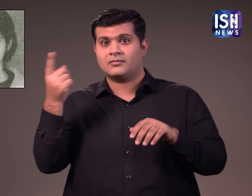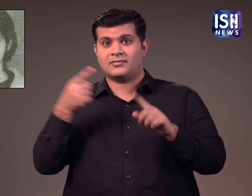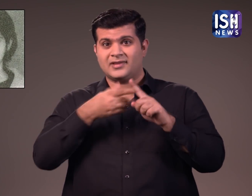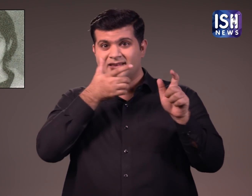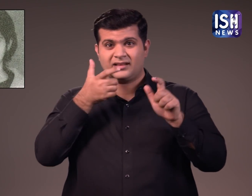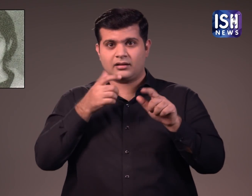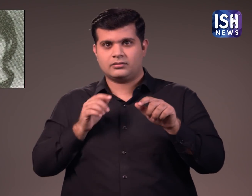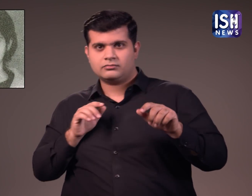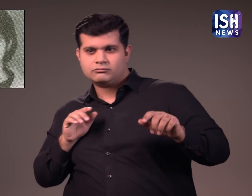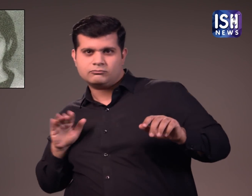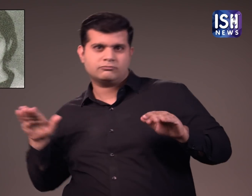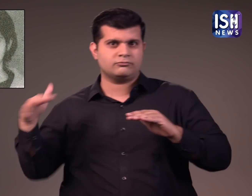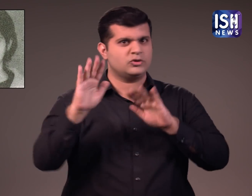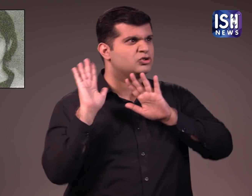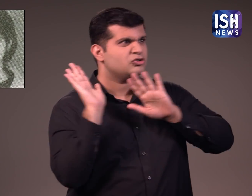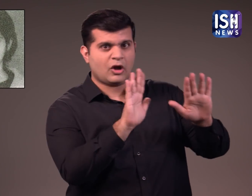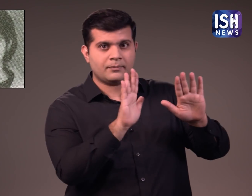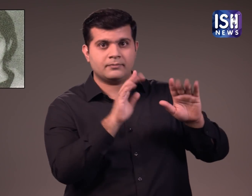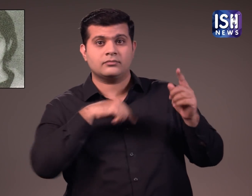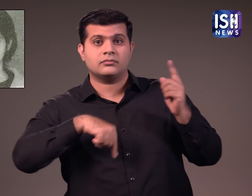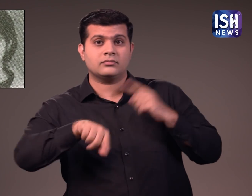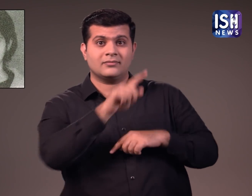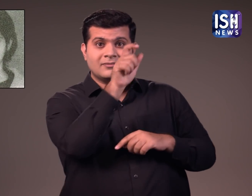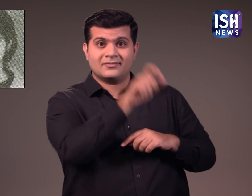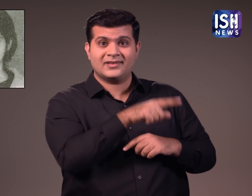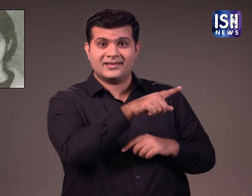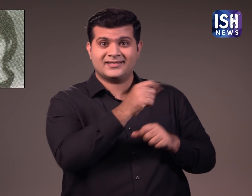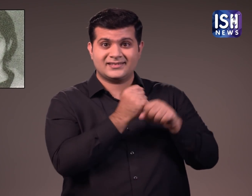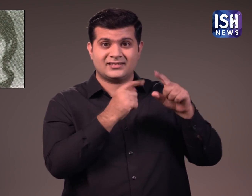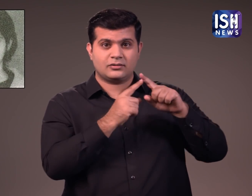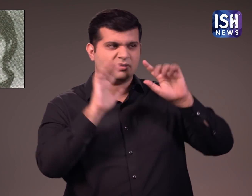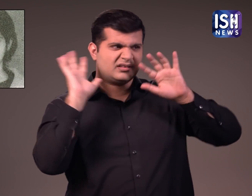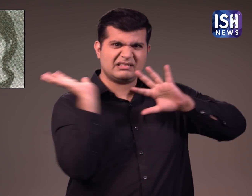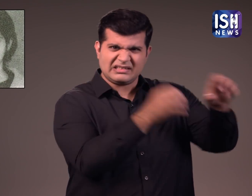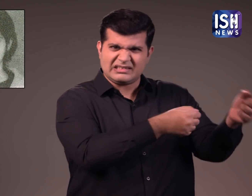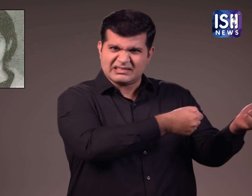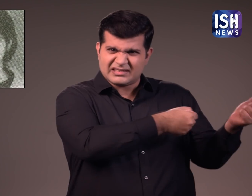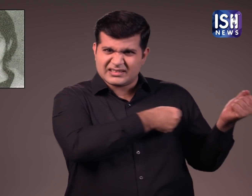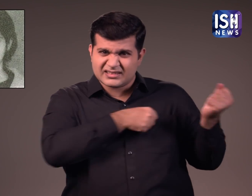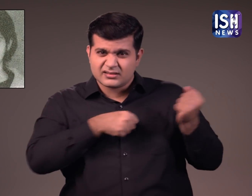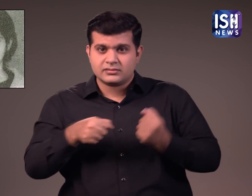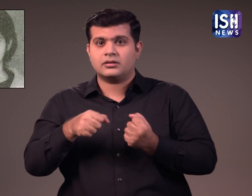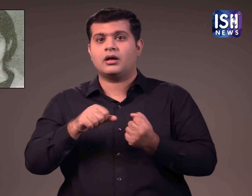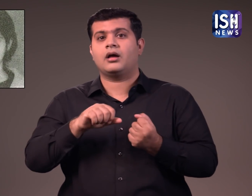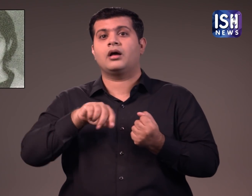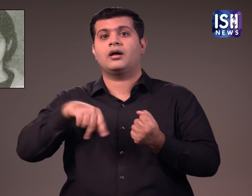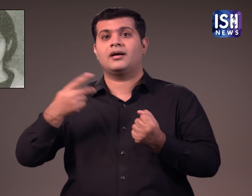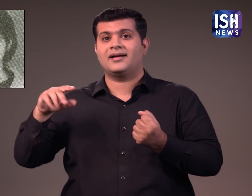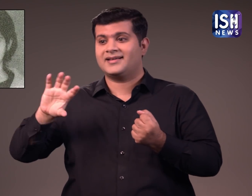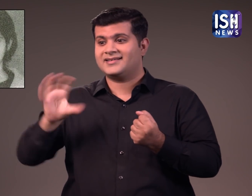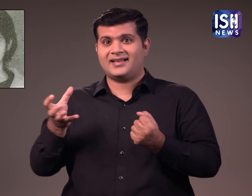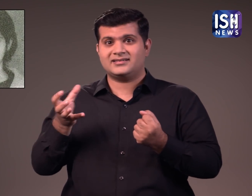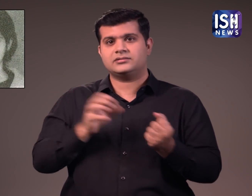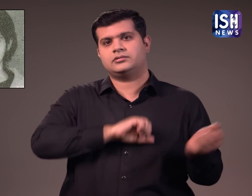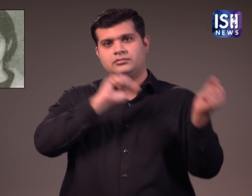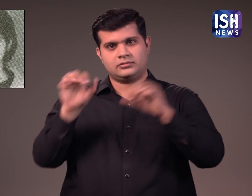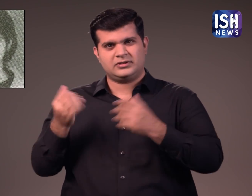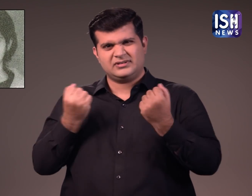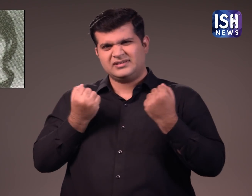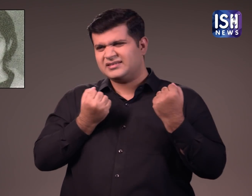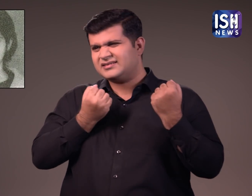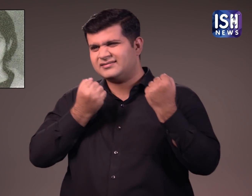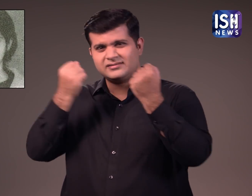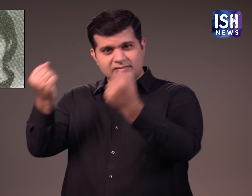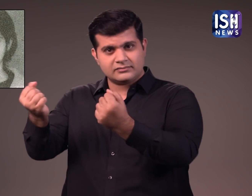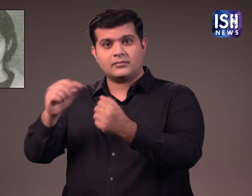The bus was stopped by the militants who dragged her out and threw her into a taxi.